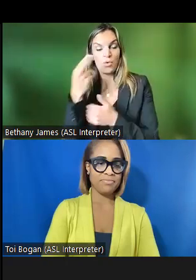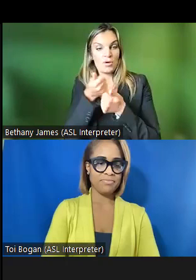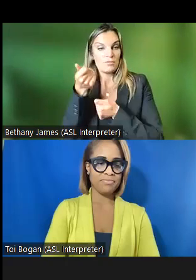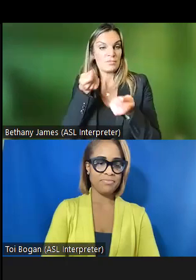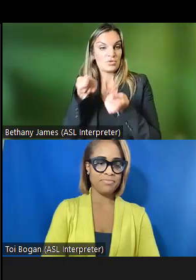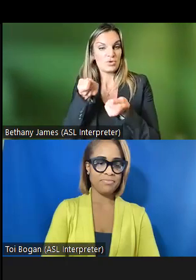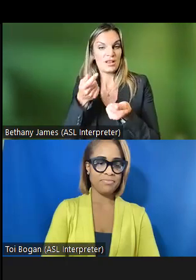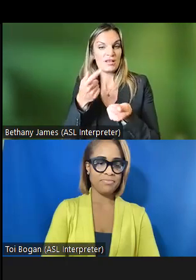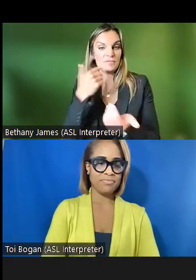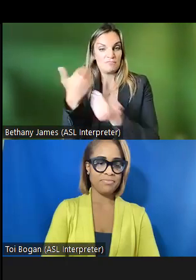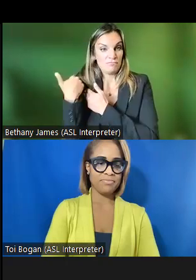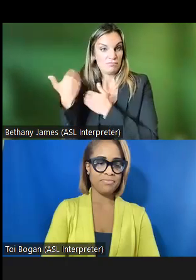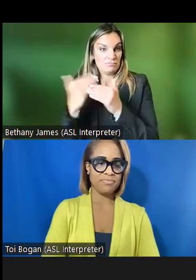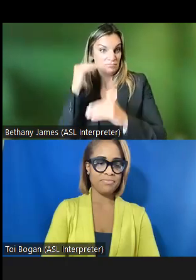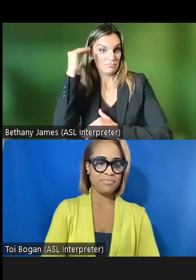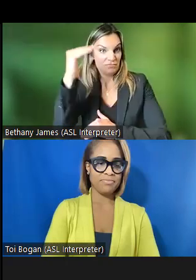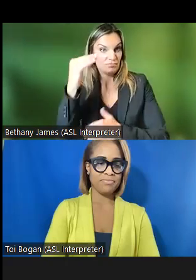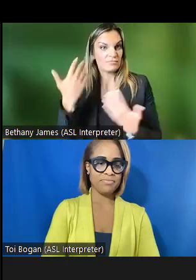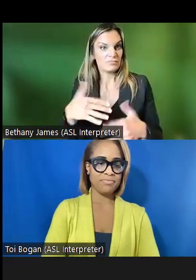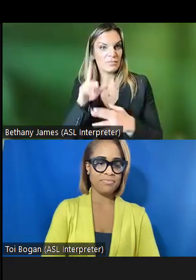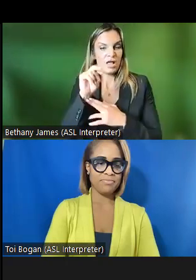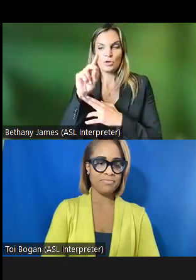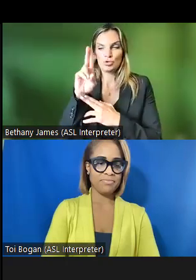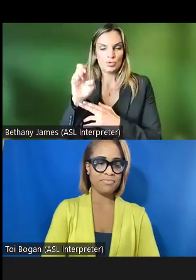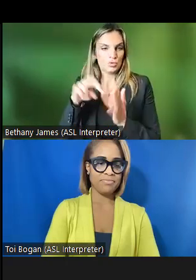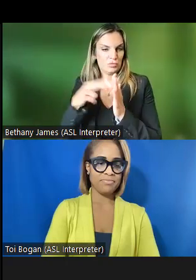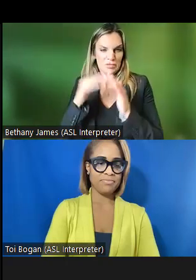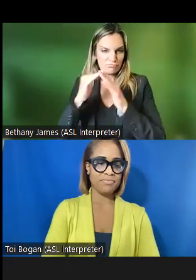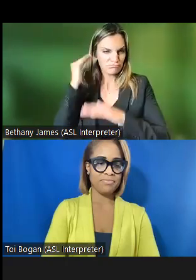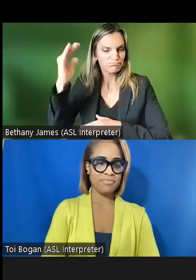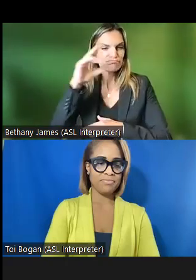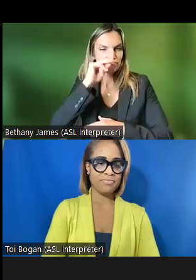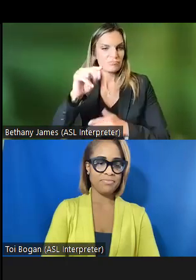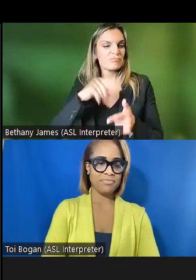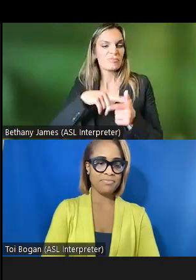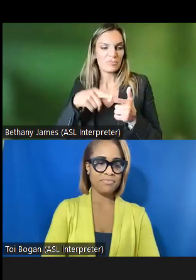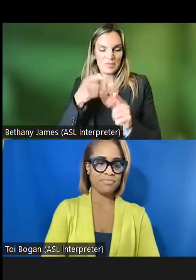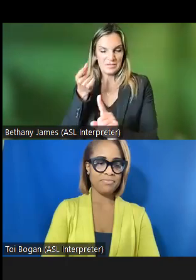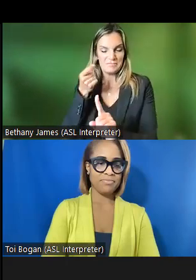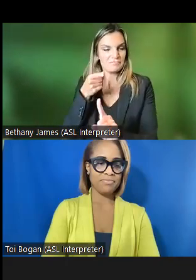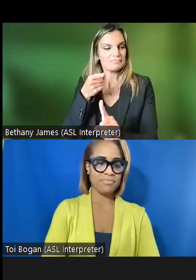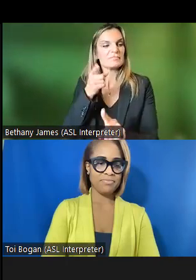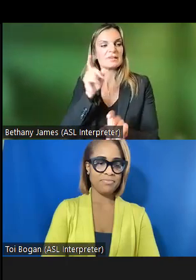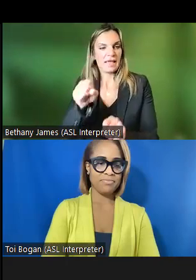As I said before, this component or this defense is really difficult to meet for a state or